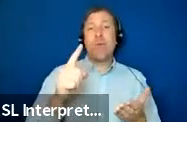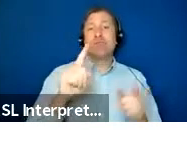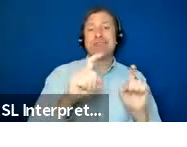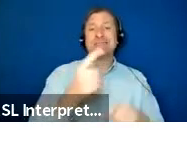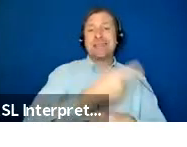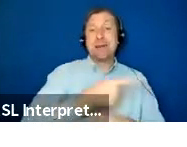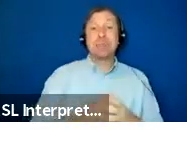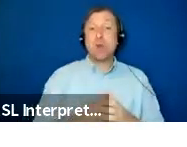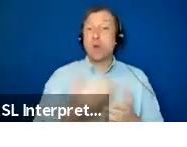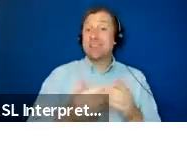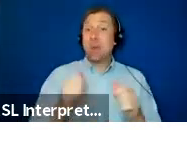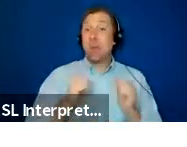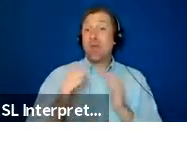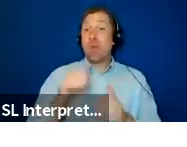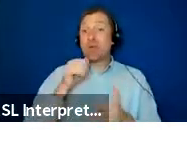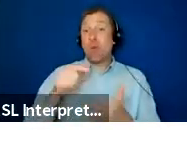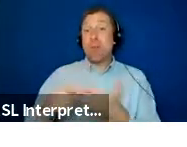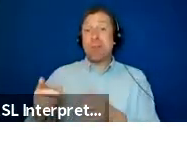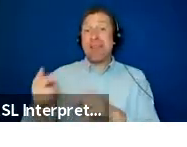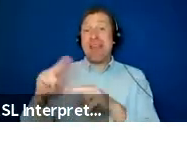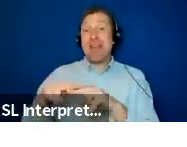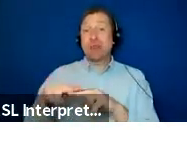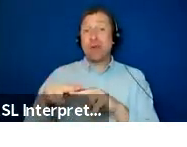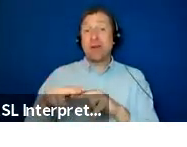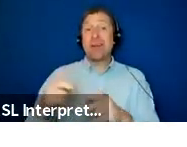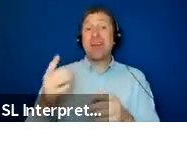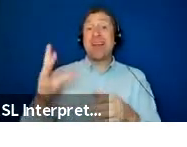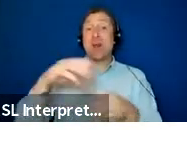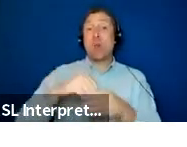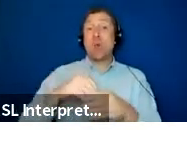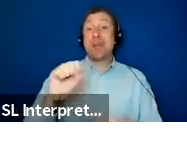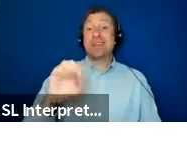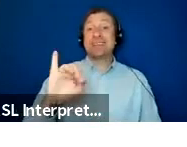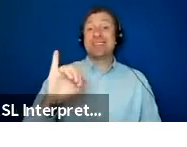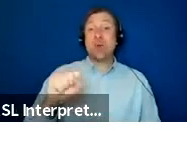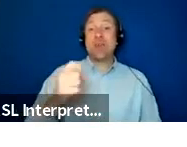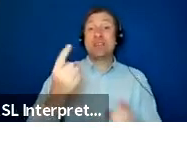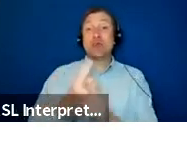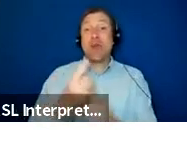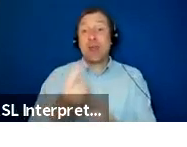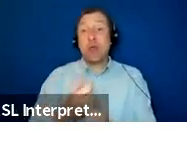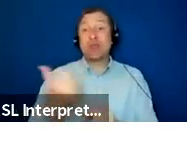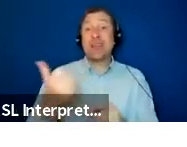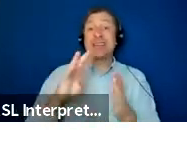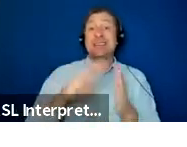will not get paid extra for testing. That includes series regulars on television series and certain Schedule F performers.